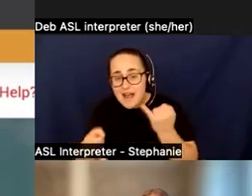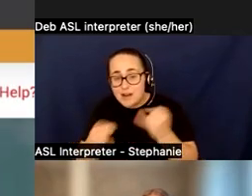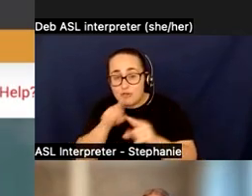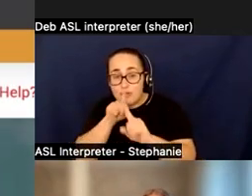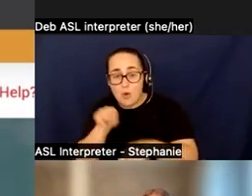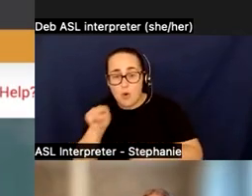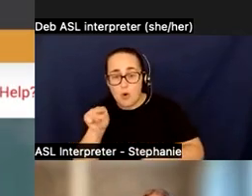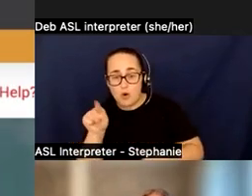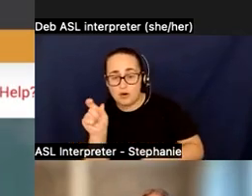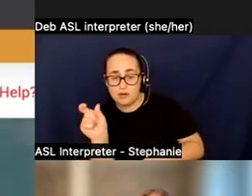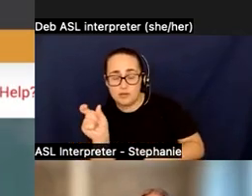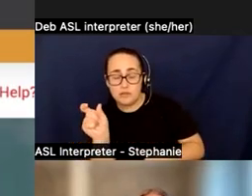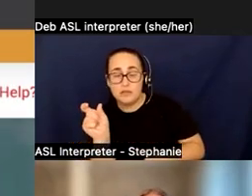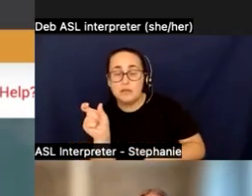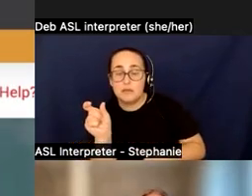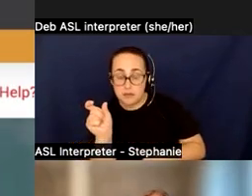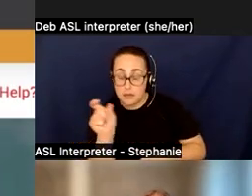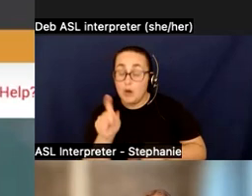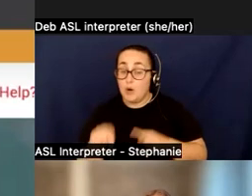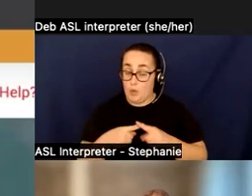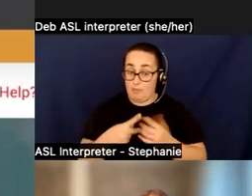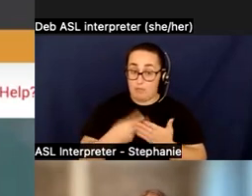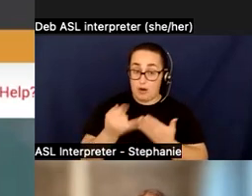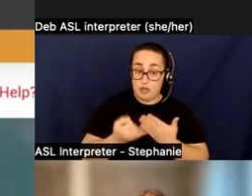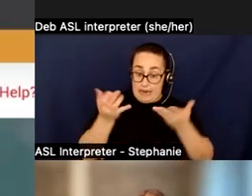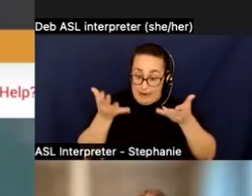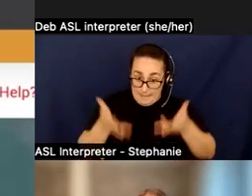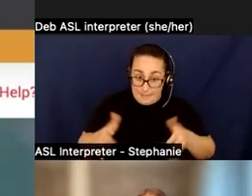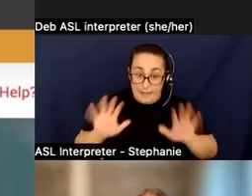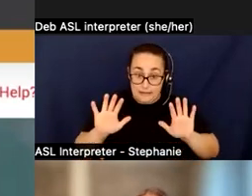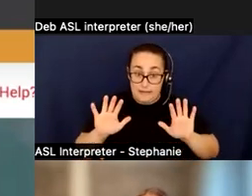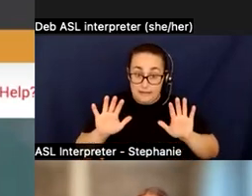Once your project is complete you will receive a final report to fill out and it'll be under